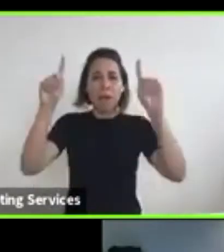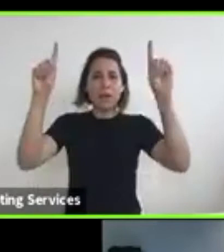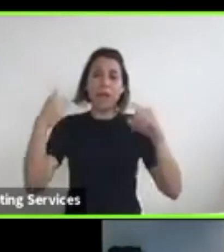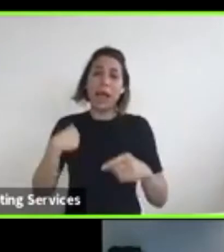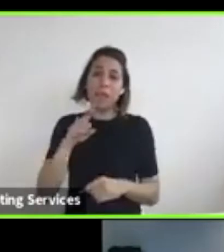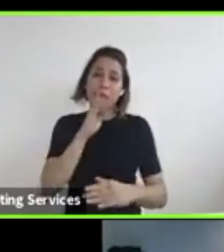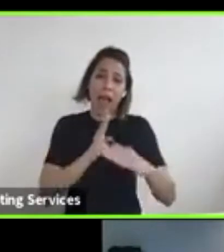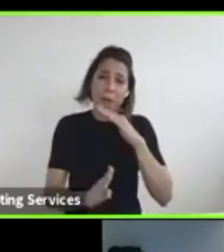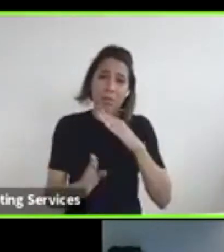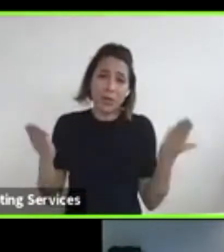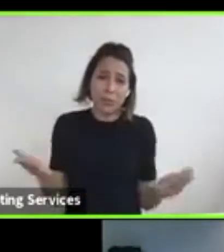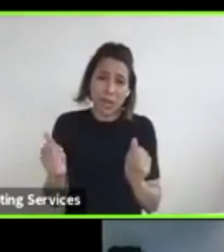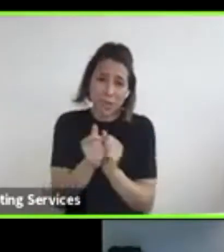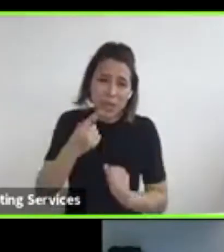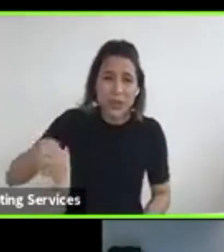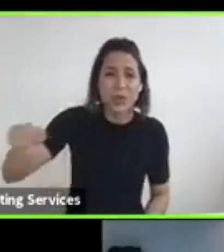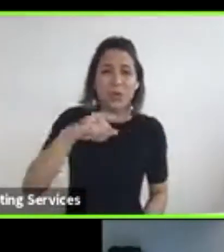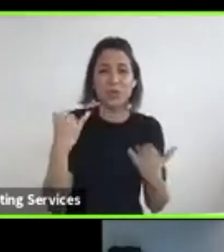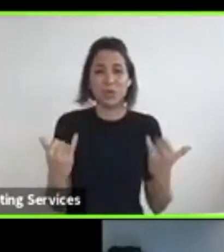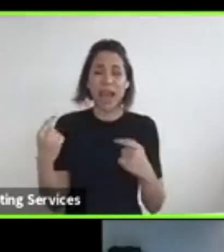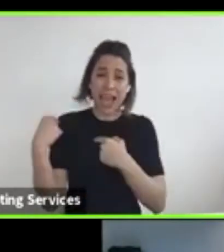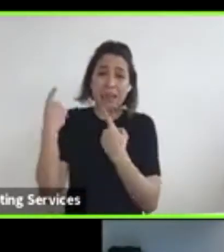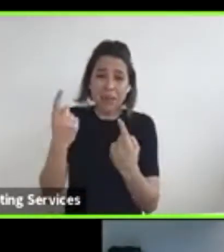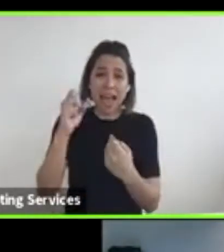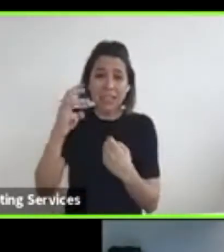IN THE PAST, FEW YEARS, TO SEE THE WORK THAT HAS BEEN GOING AND ONGOING,.